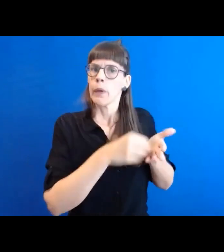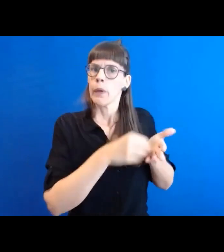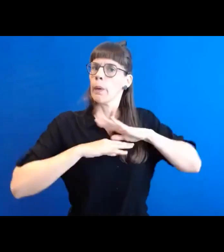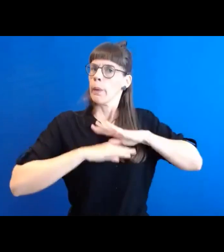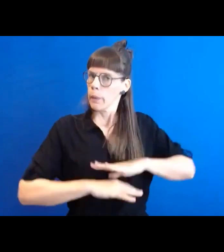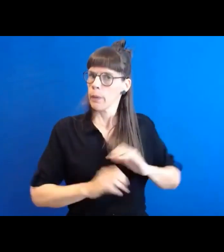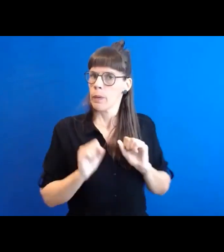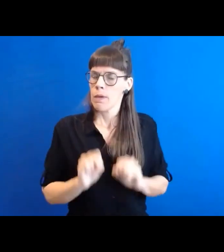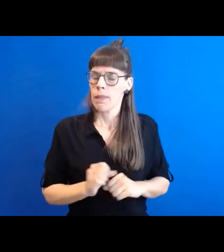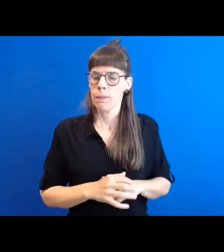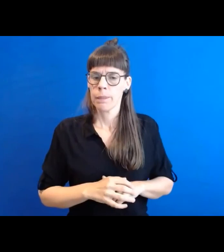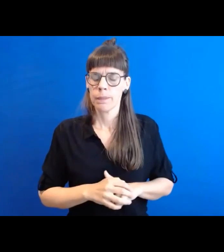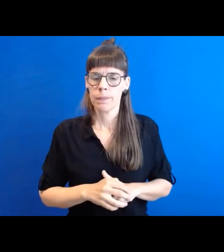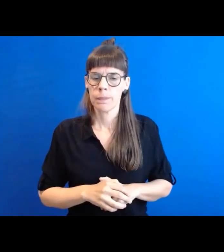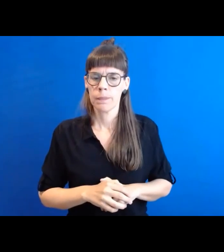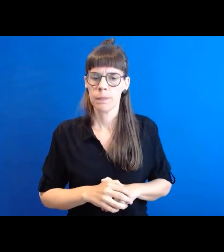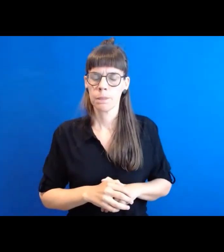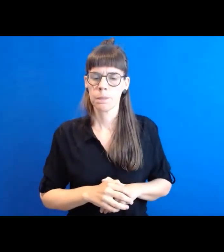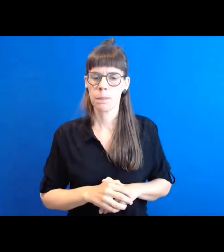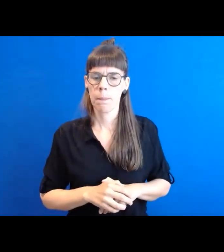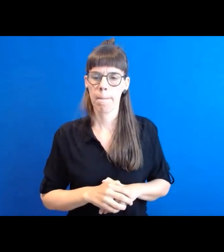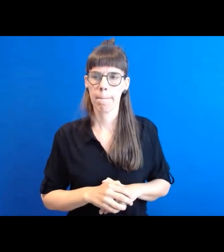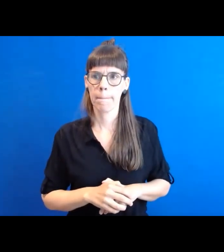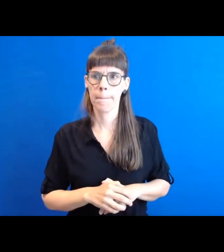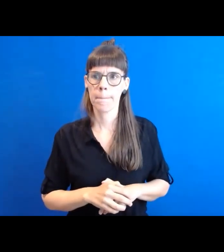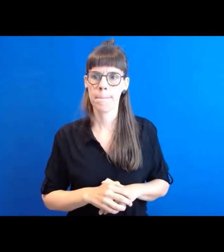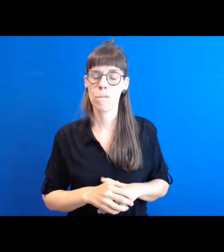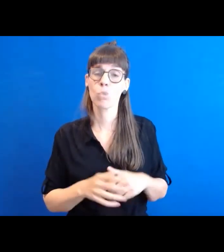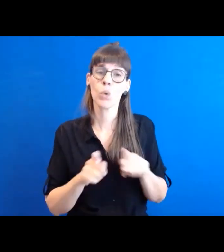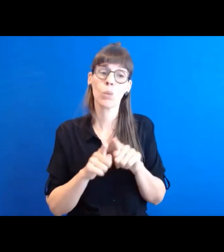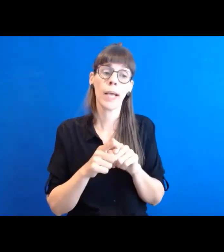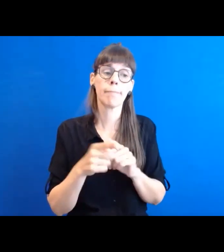cash money in order to pay some basic need --